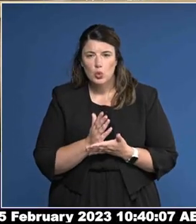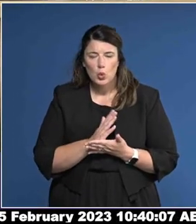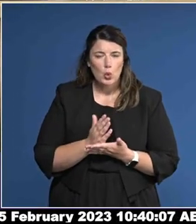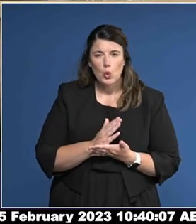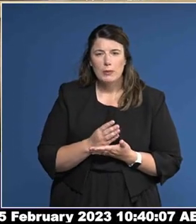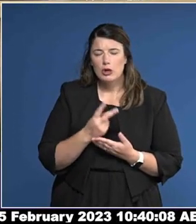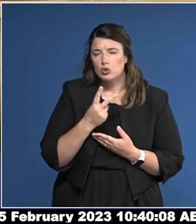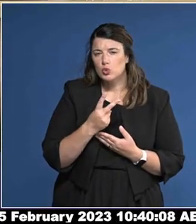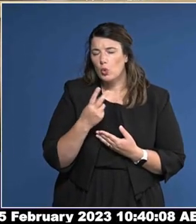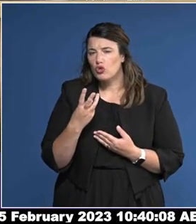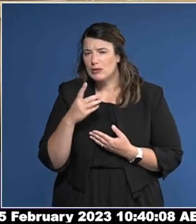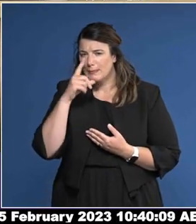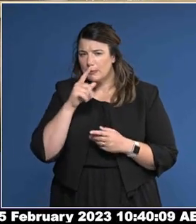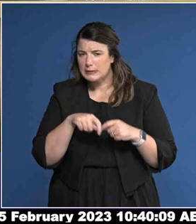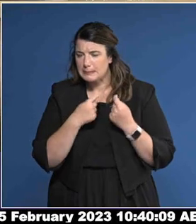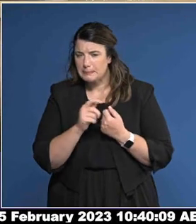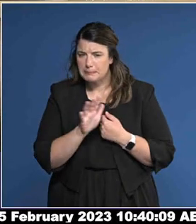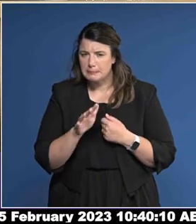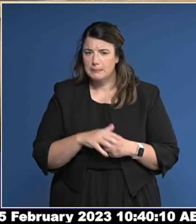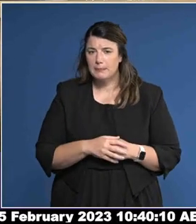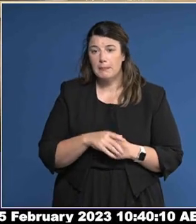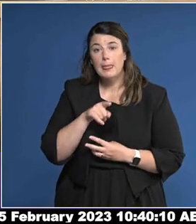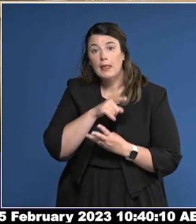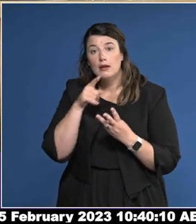people. MS EASTMAN: And Araluen? Just one person. Yes. MS EASTMAN: Just one. All right.